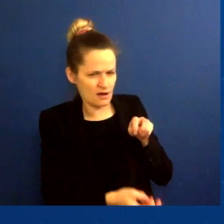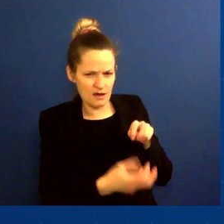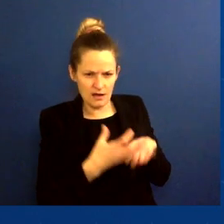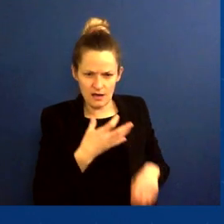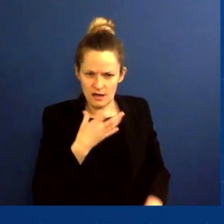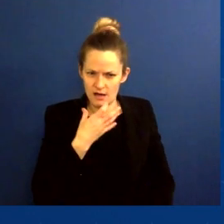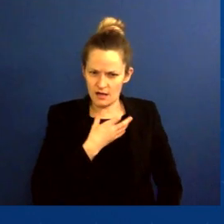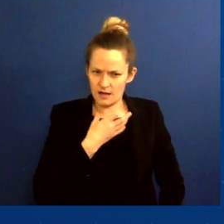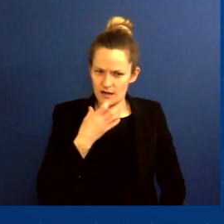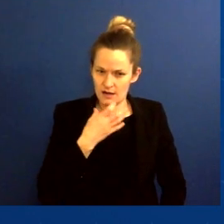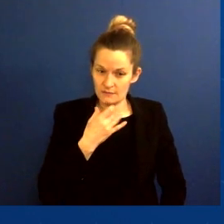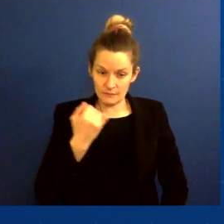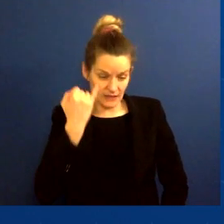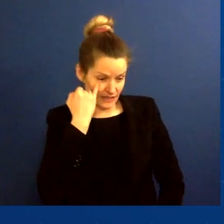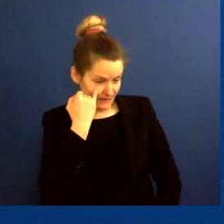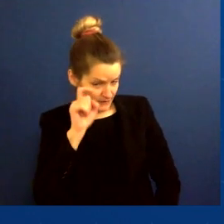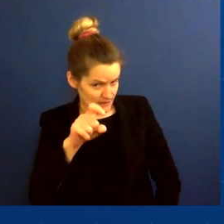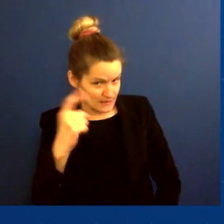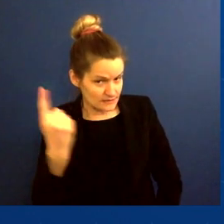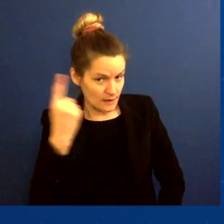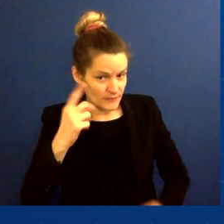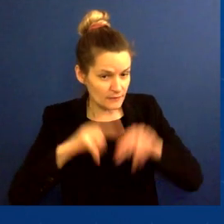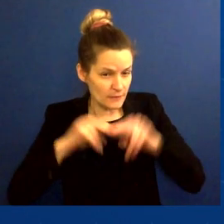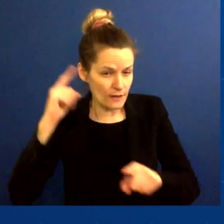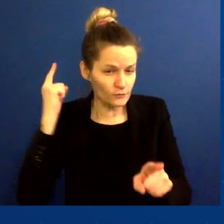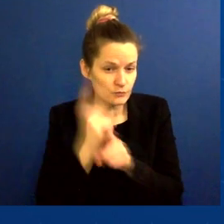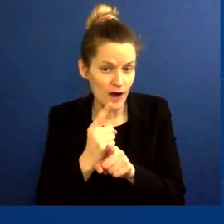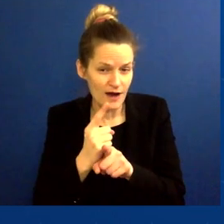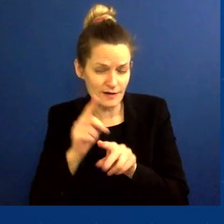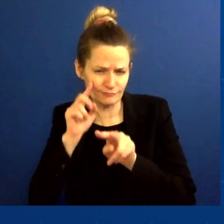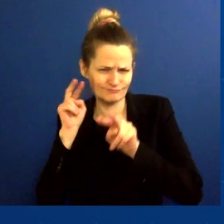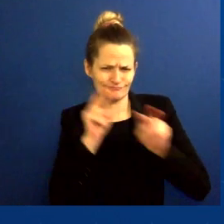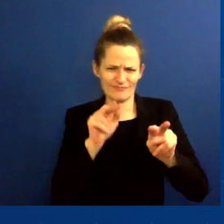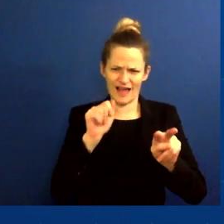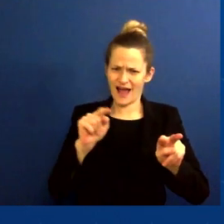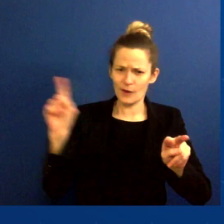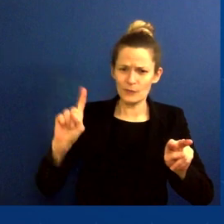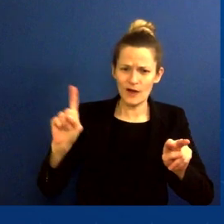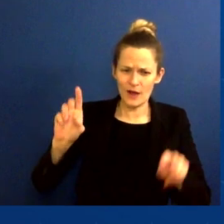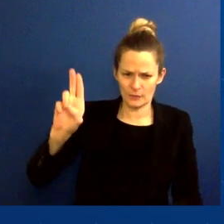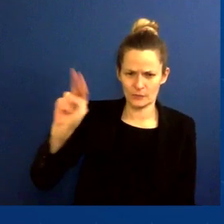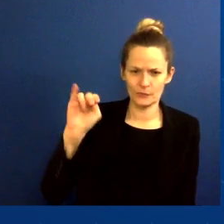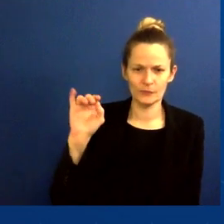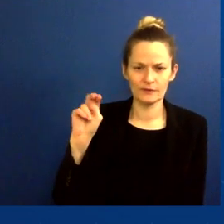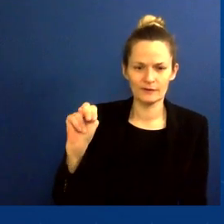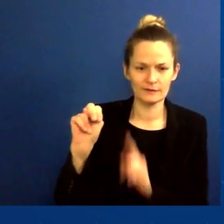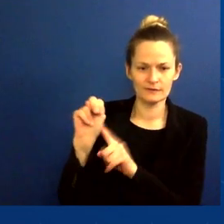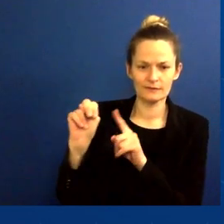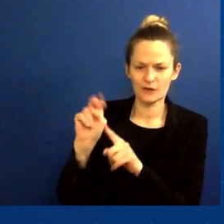And the reason for that is also clear. Union workers are committed workers,